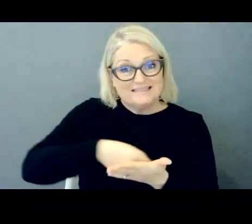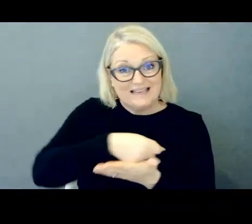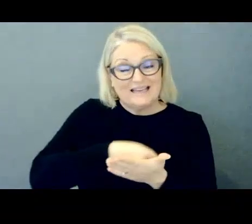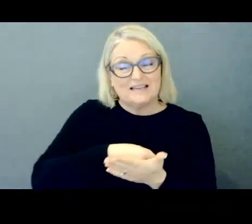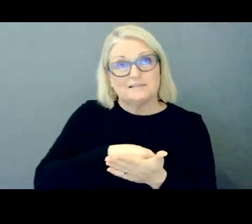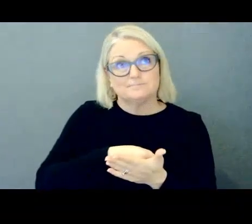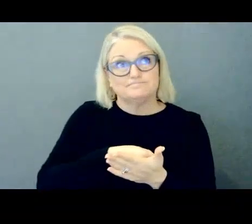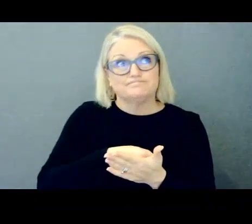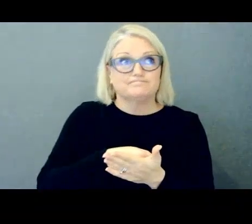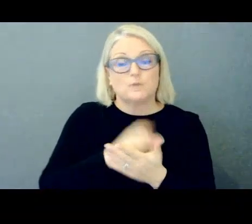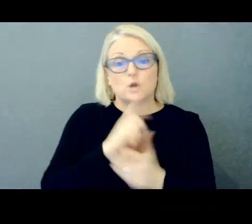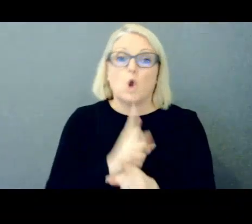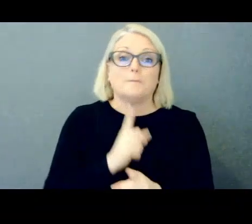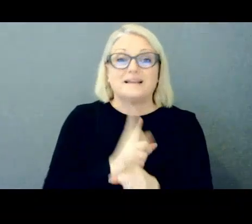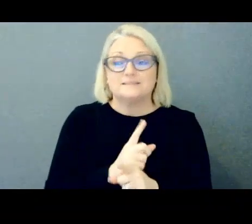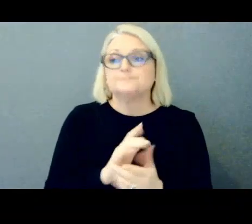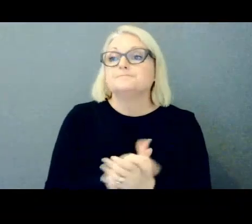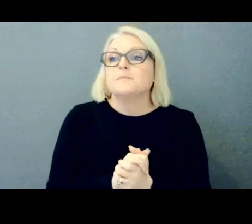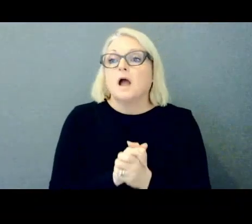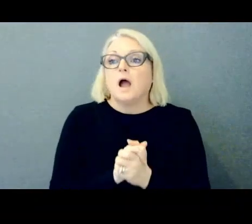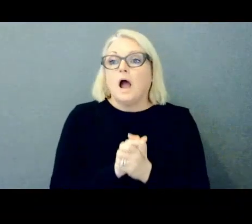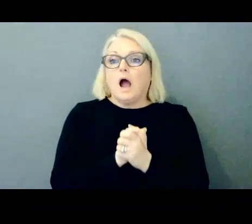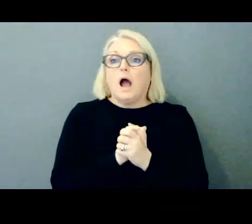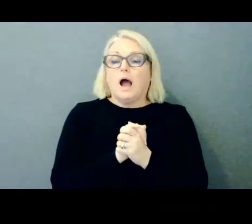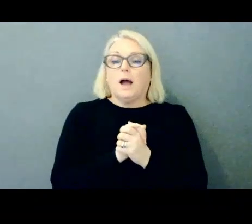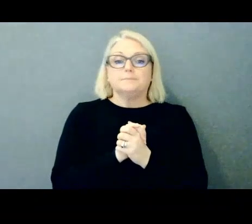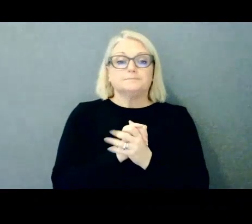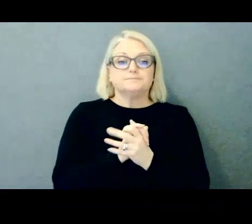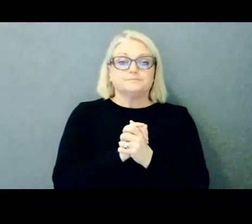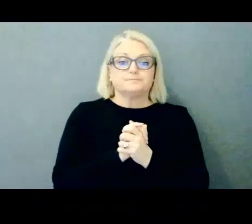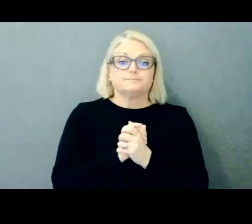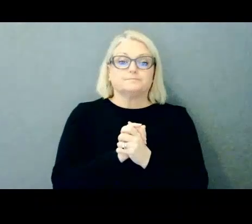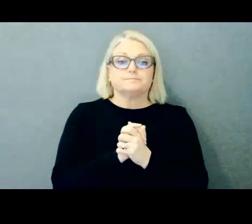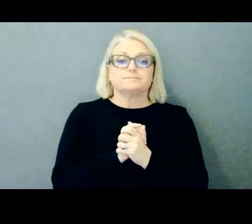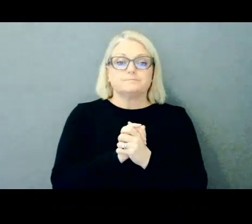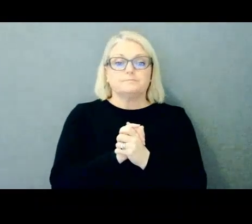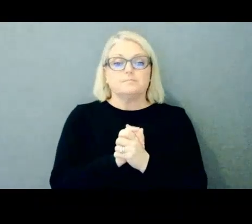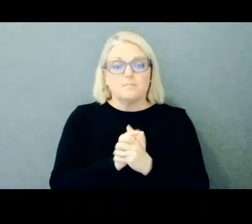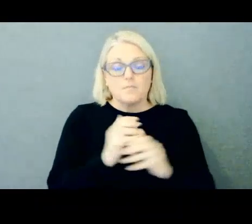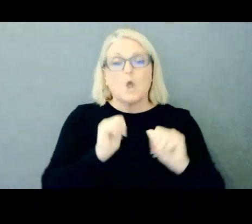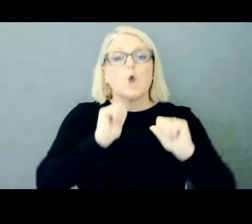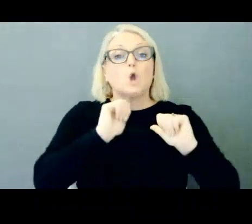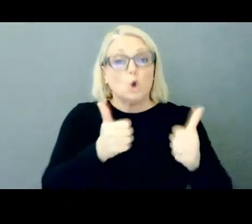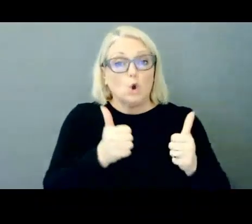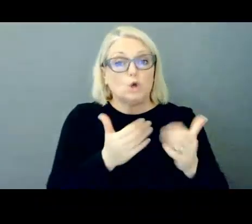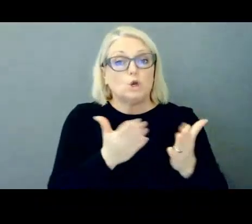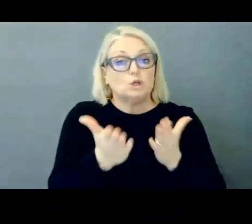which is the importance in having good service design relating to people with disability